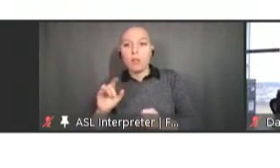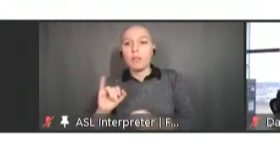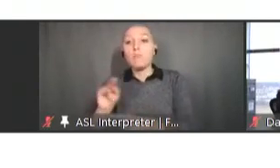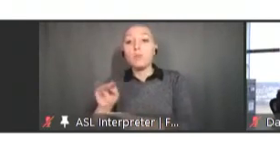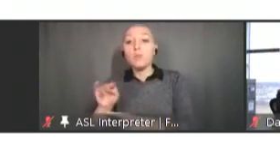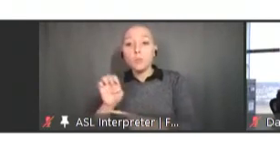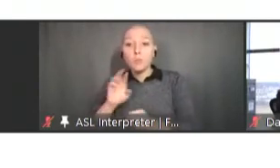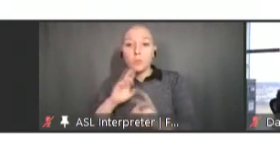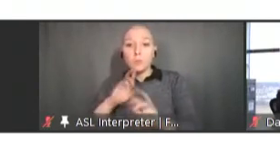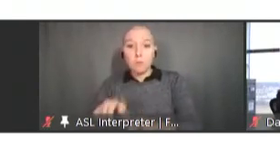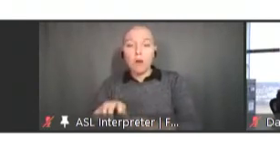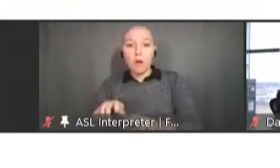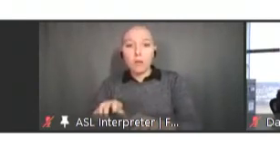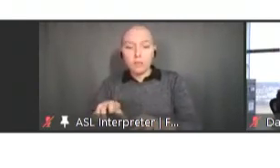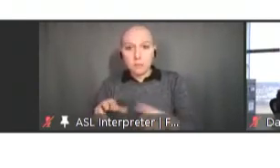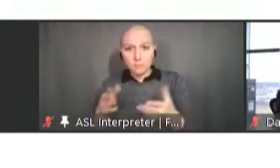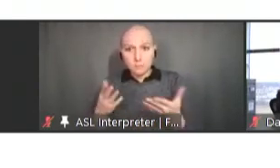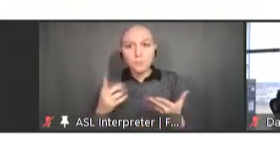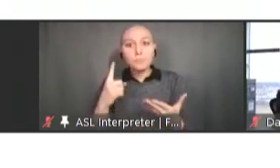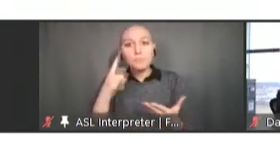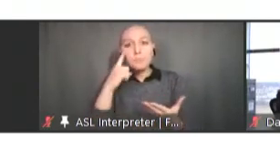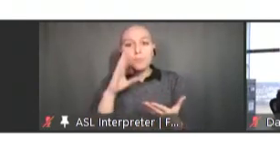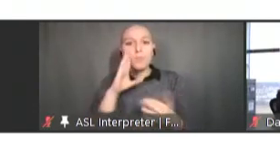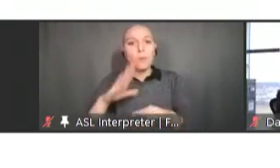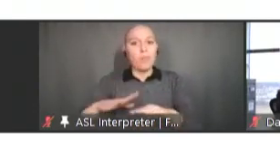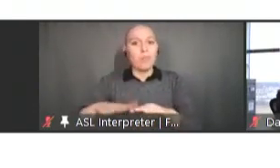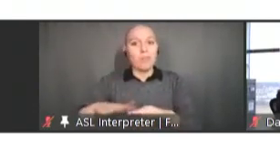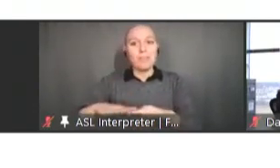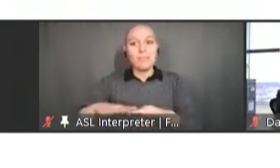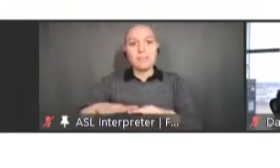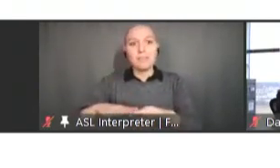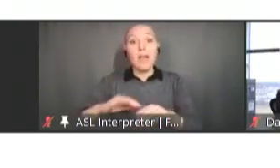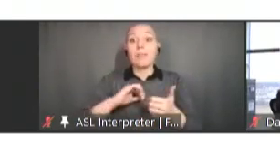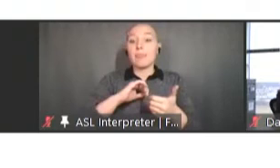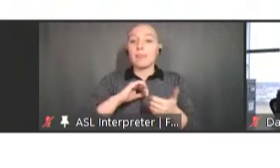there will be at least -- with the collaborators that I have, I do know that there will be some